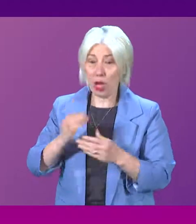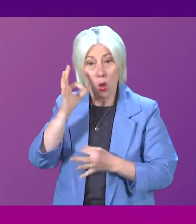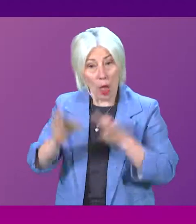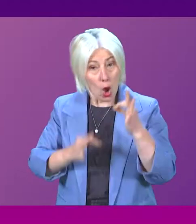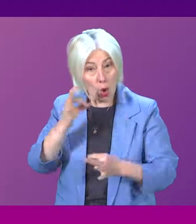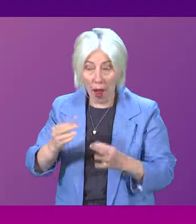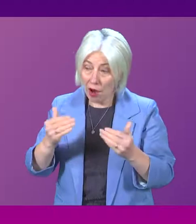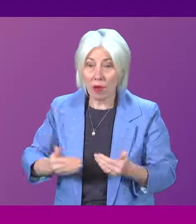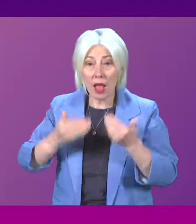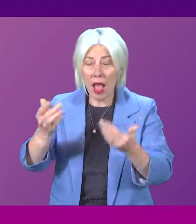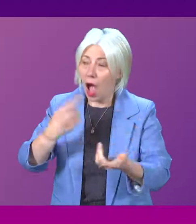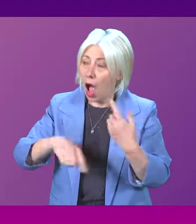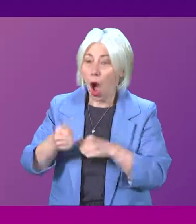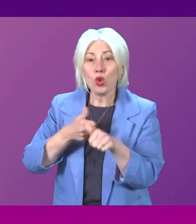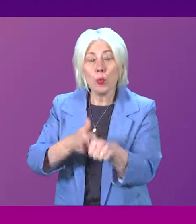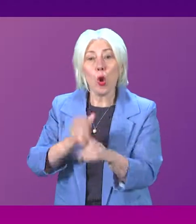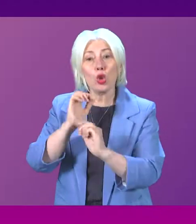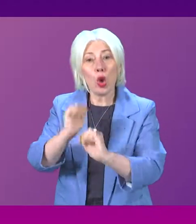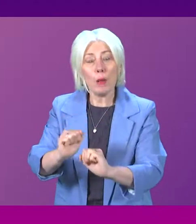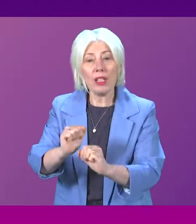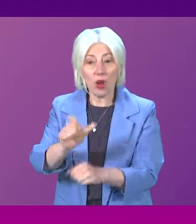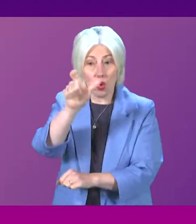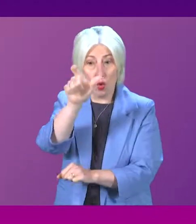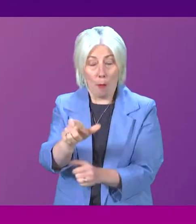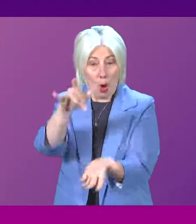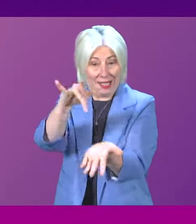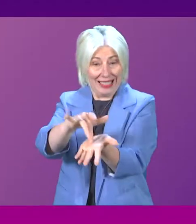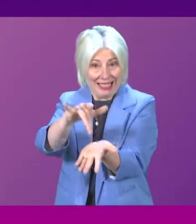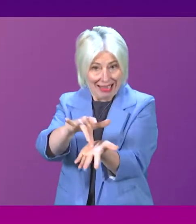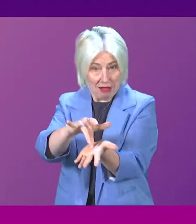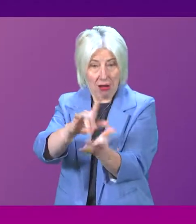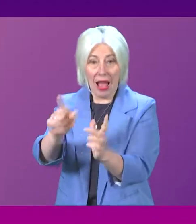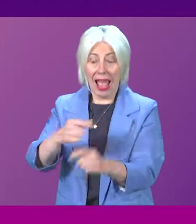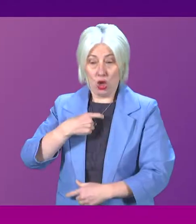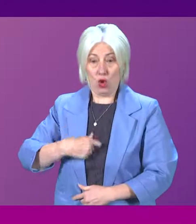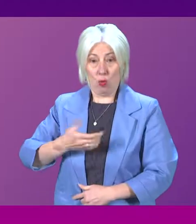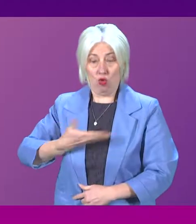supports our commitments to a person-centred and human rights-based approach.